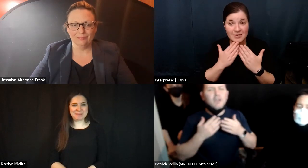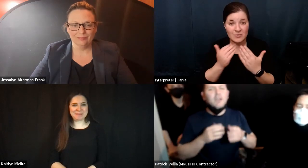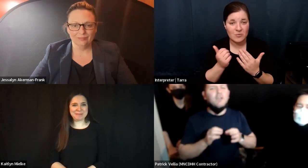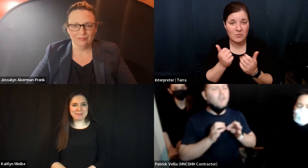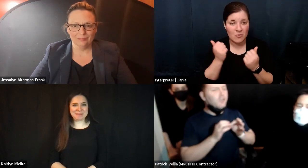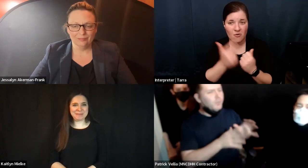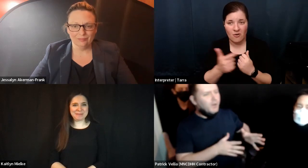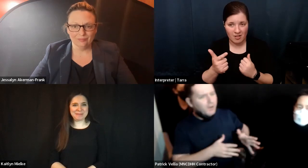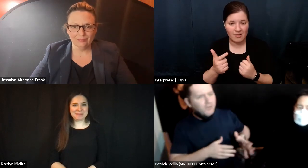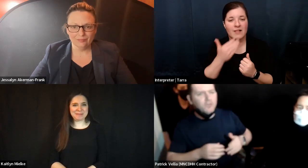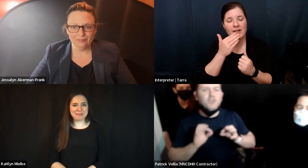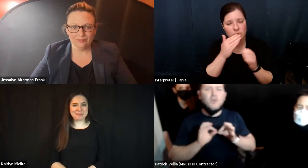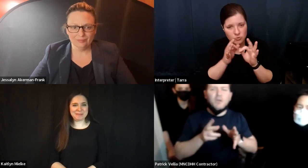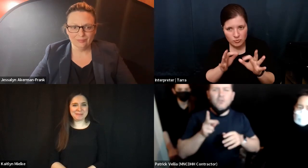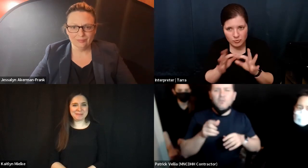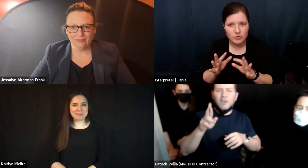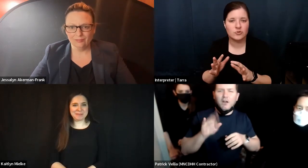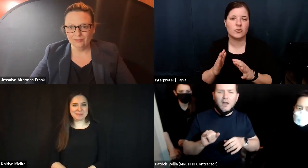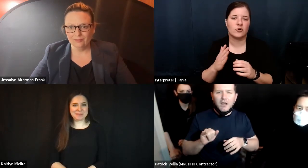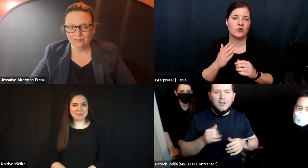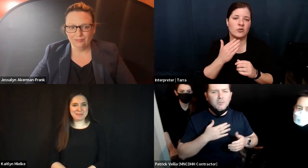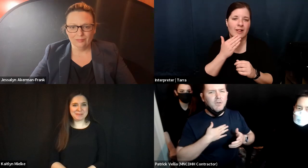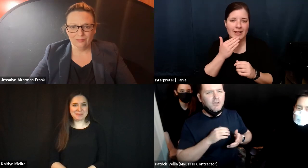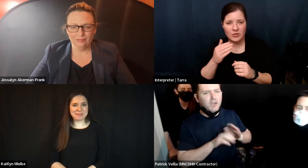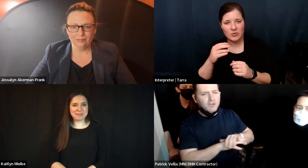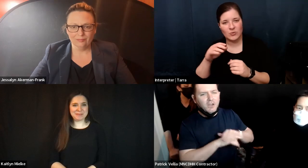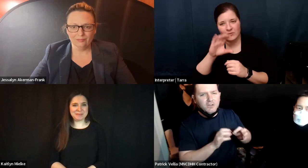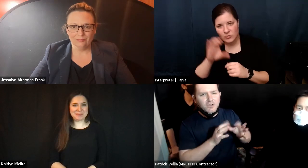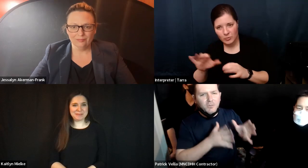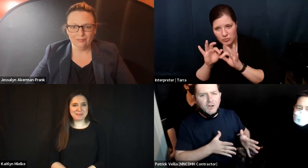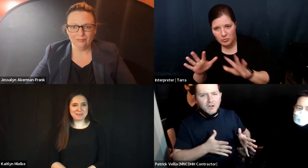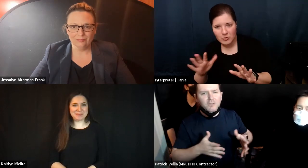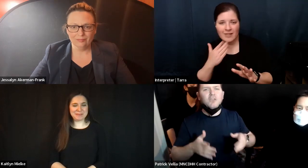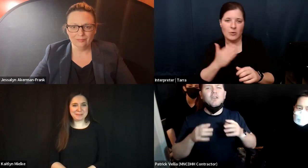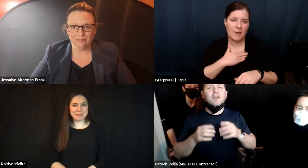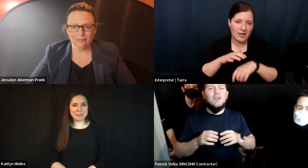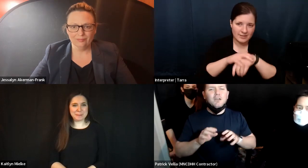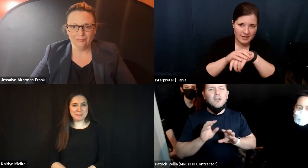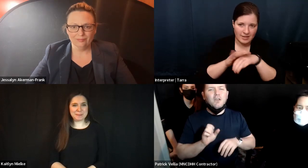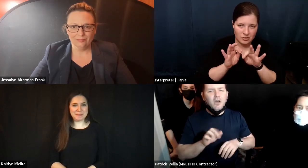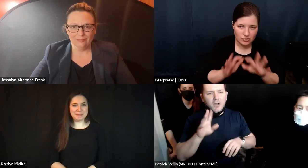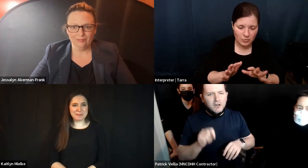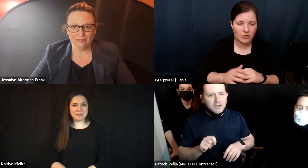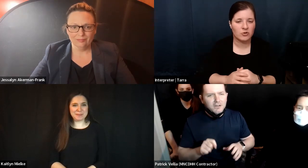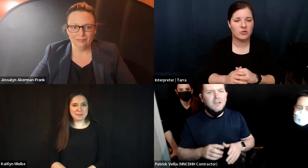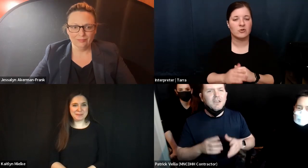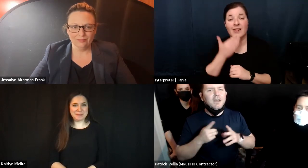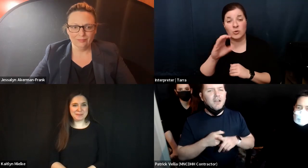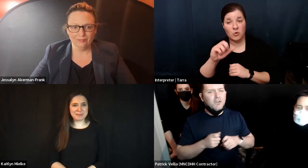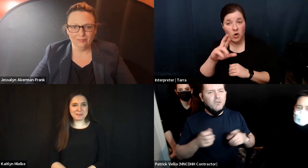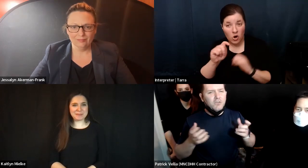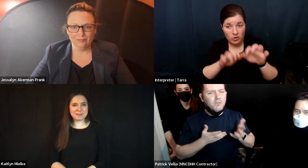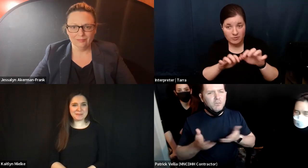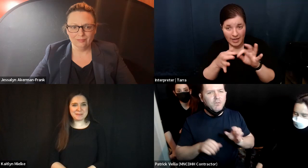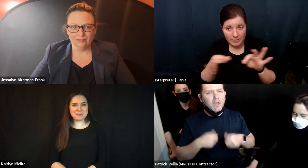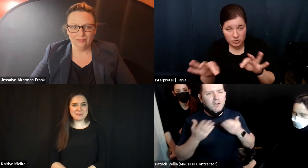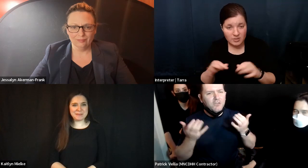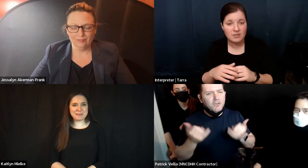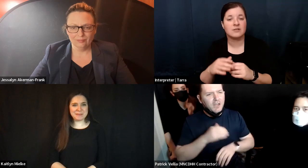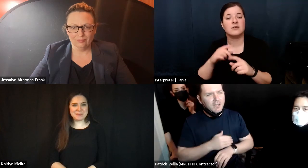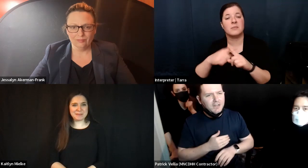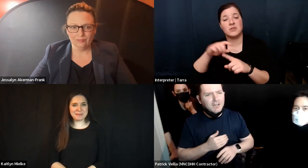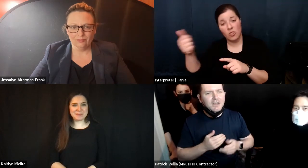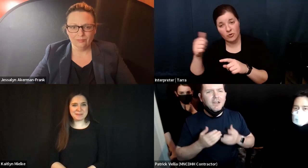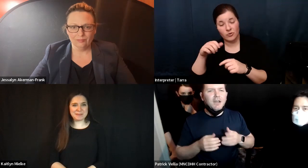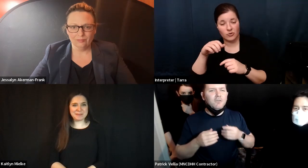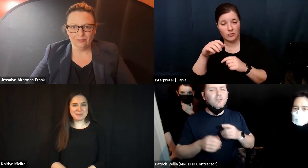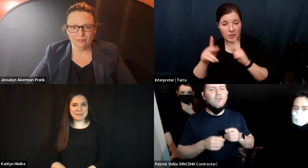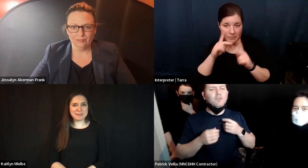so we'll hurry and close.